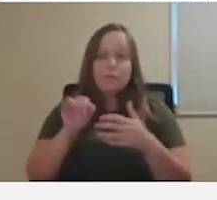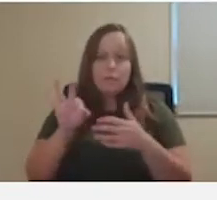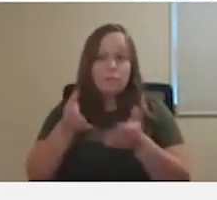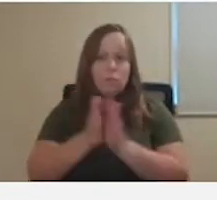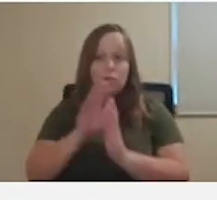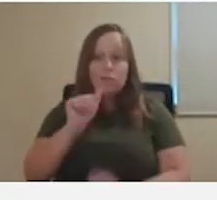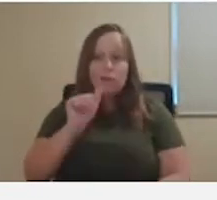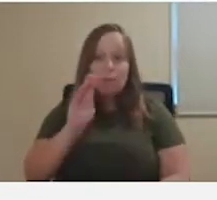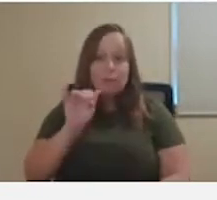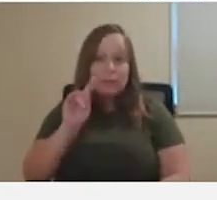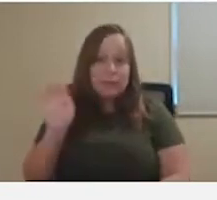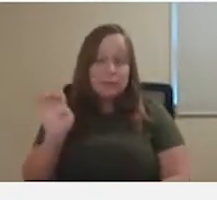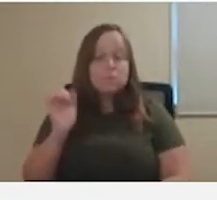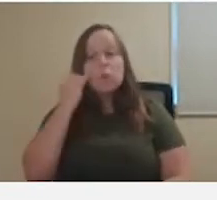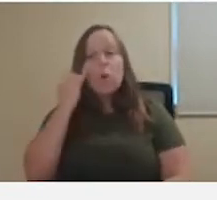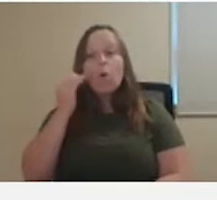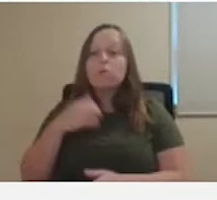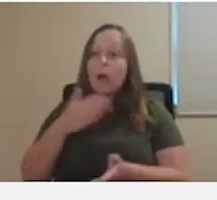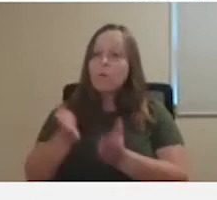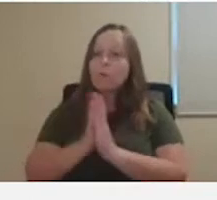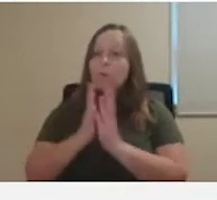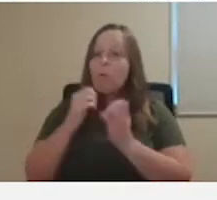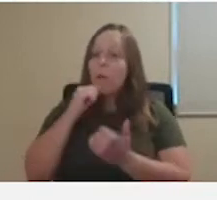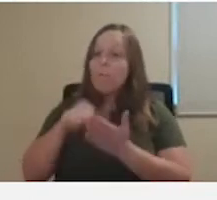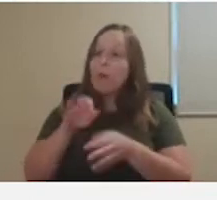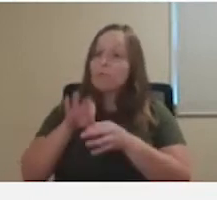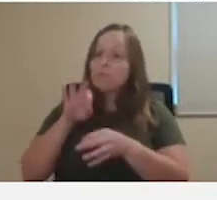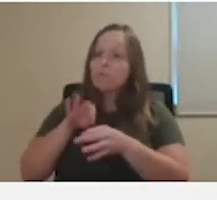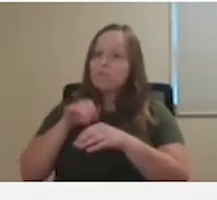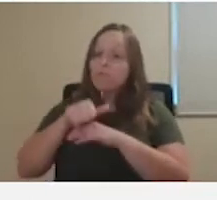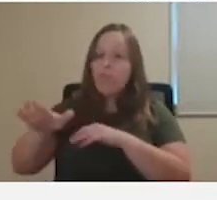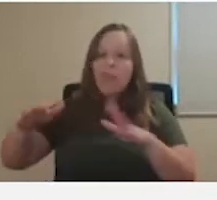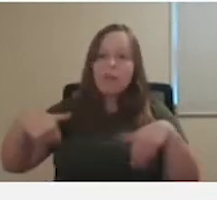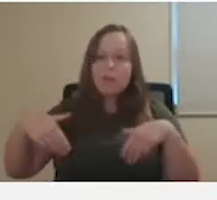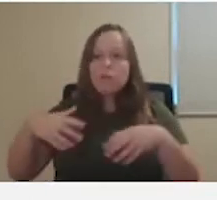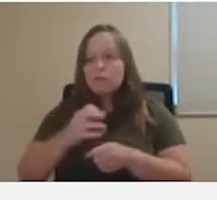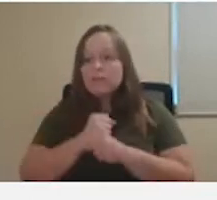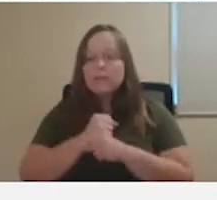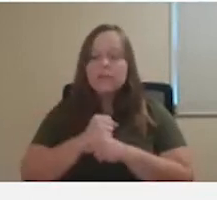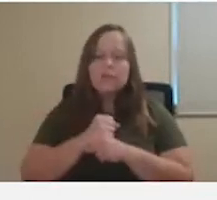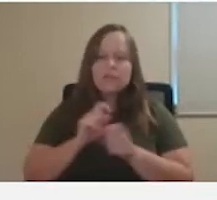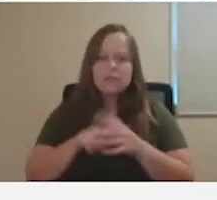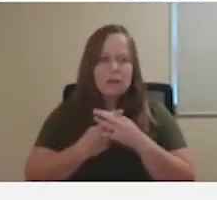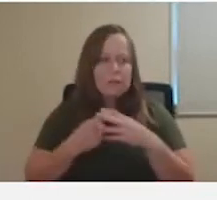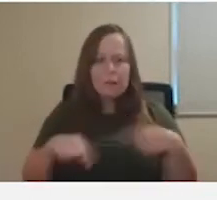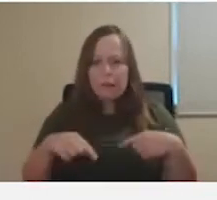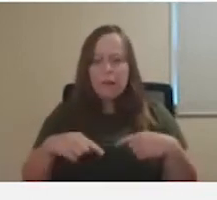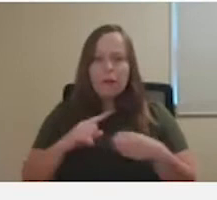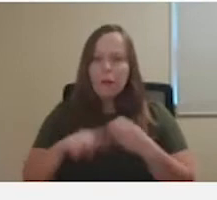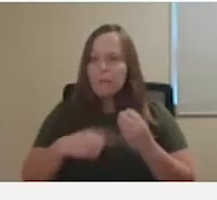So say that you requested an absentee ballot, and you hadn't received it. And you were starting to get nervous and anxious.